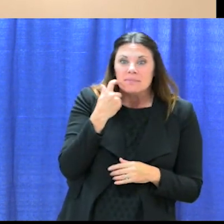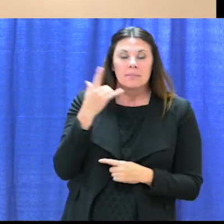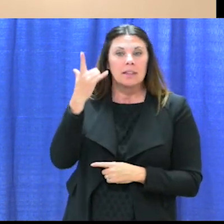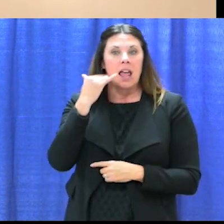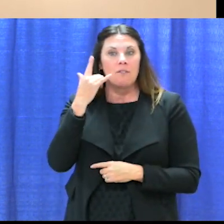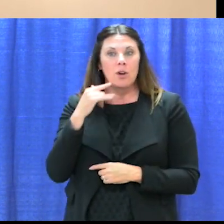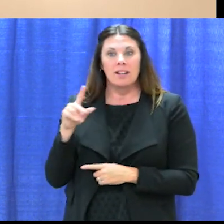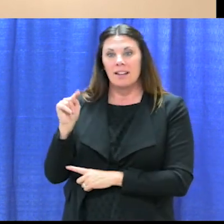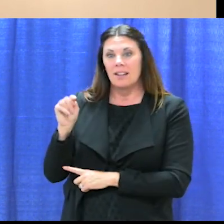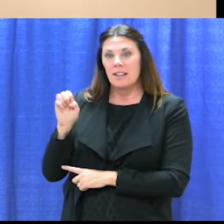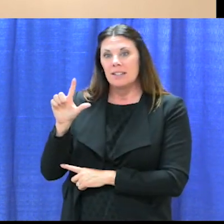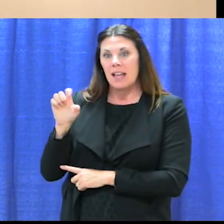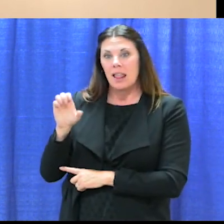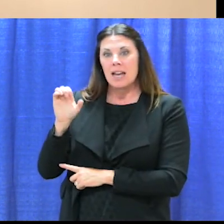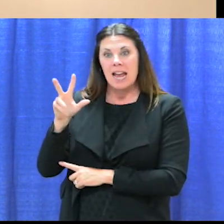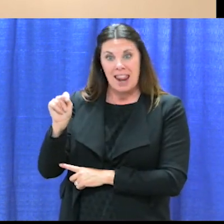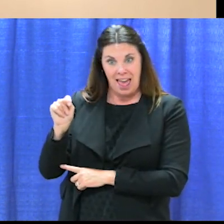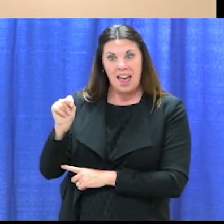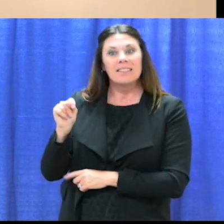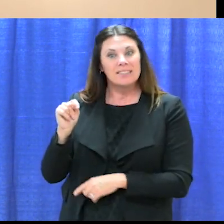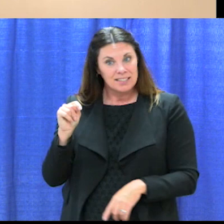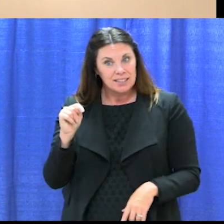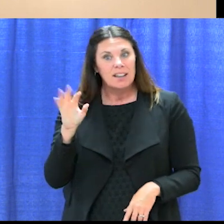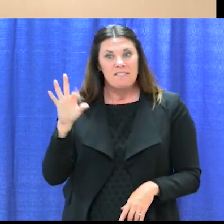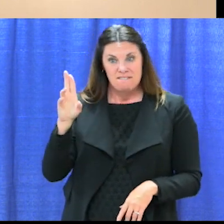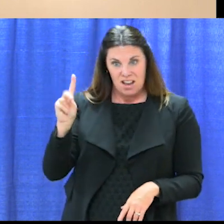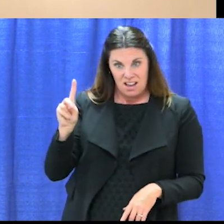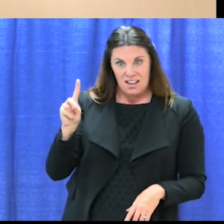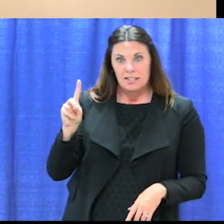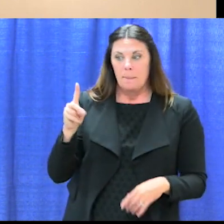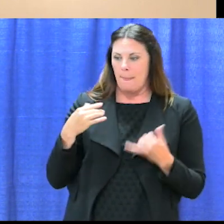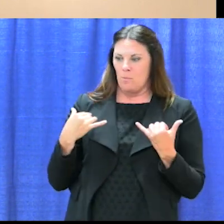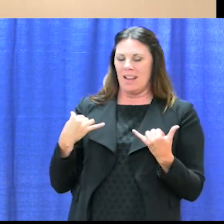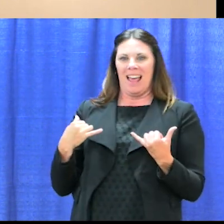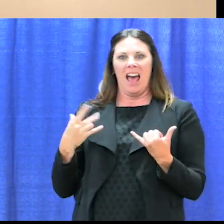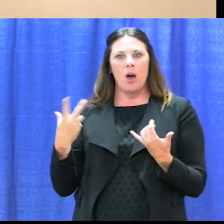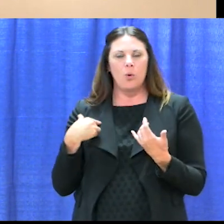fund. Others mentioned that of course under this initiative working with the State Department